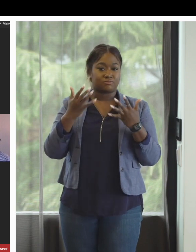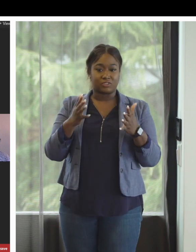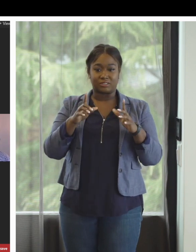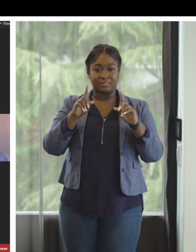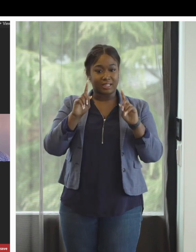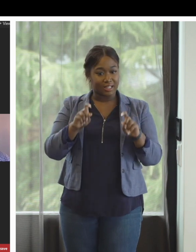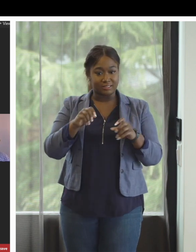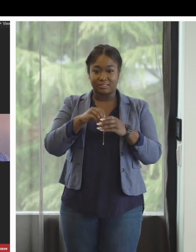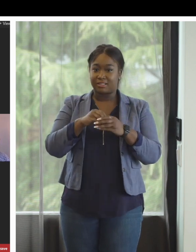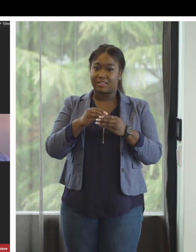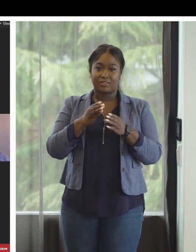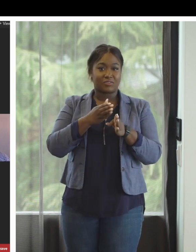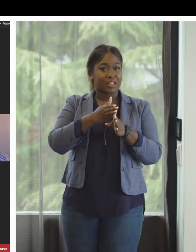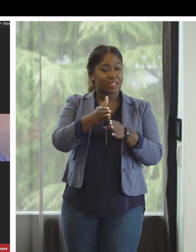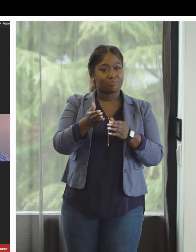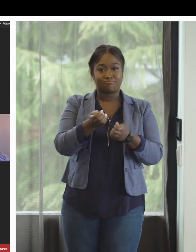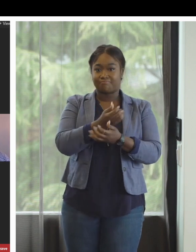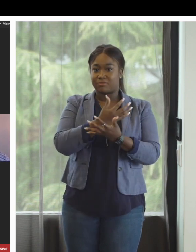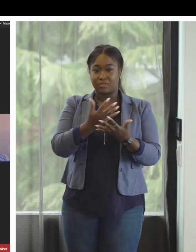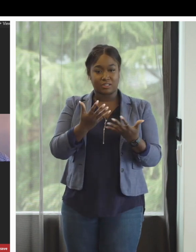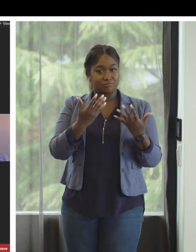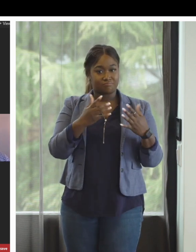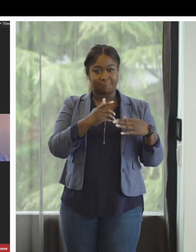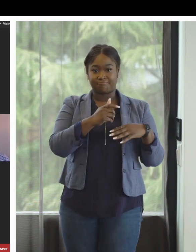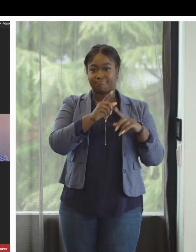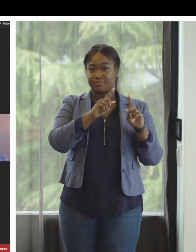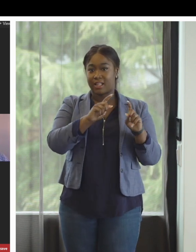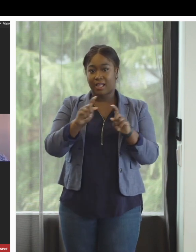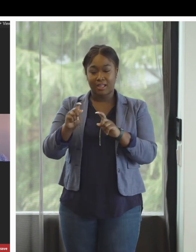field and make you know, make adjustments accordingly